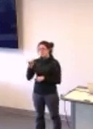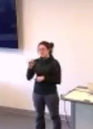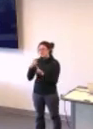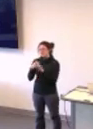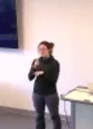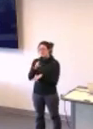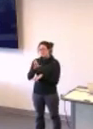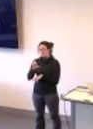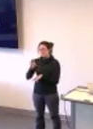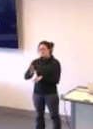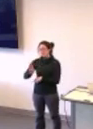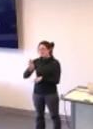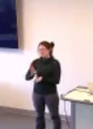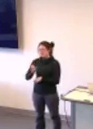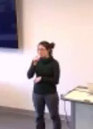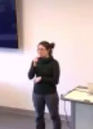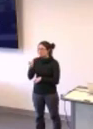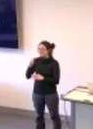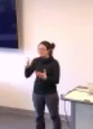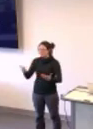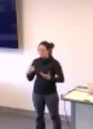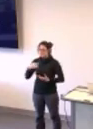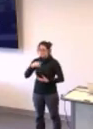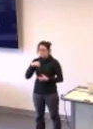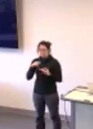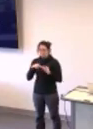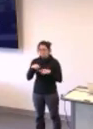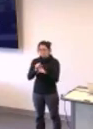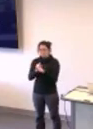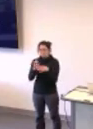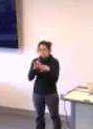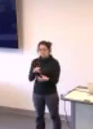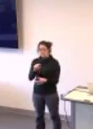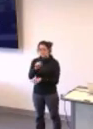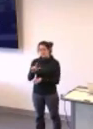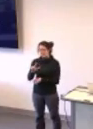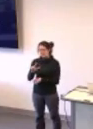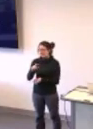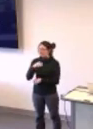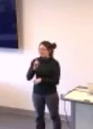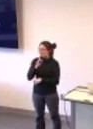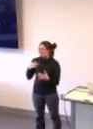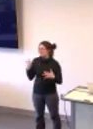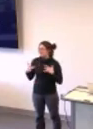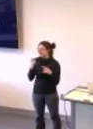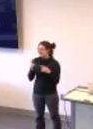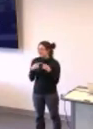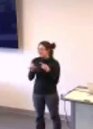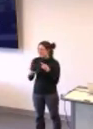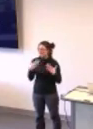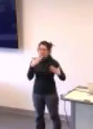And she's the one who introduced me to the work of T.L., and I'm very, very excited for that.